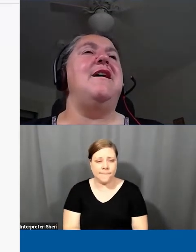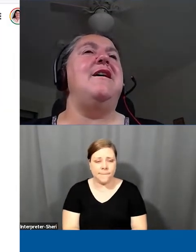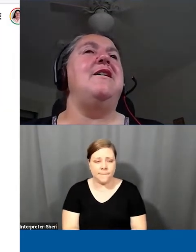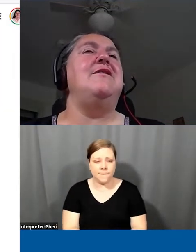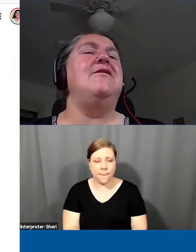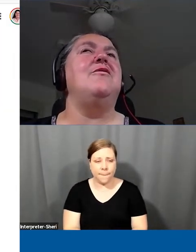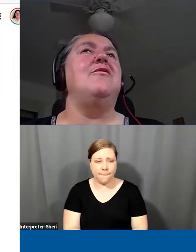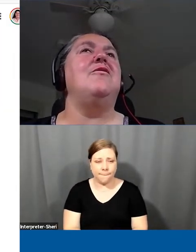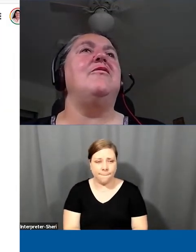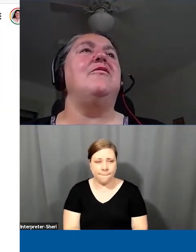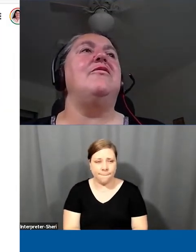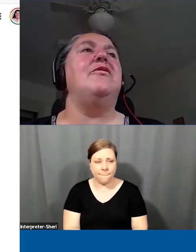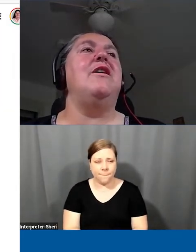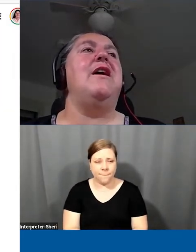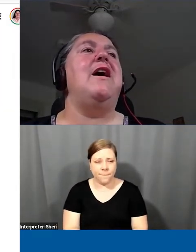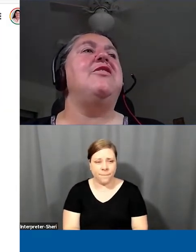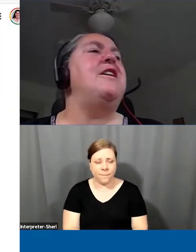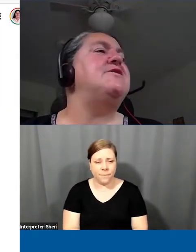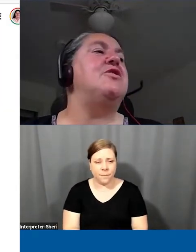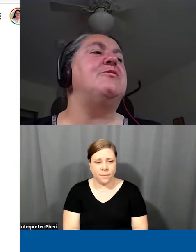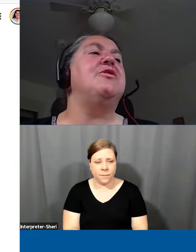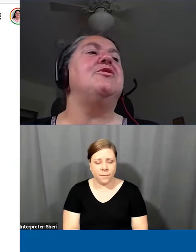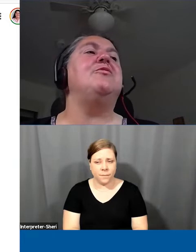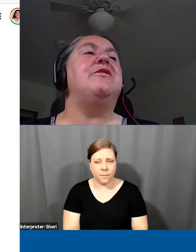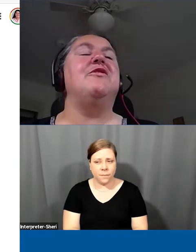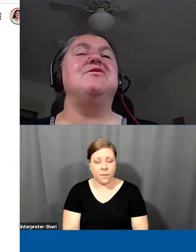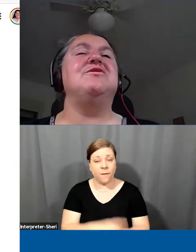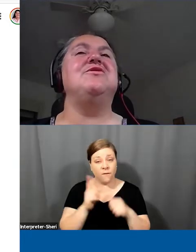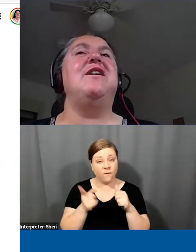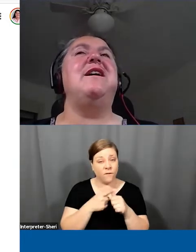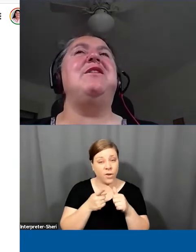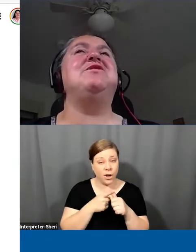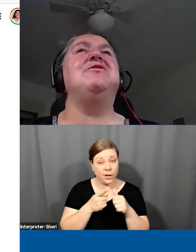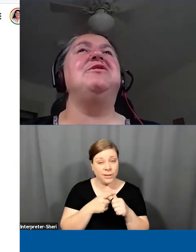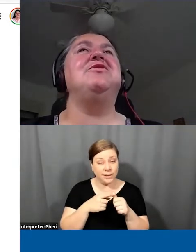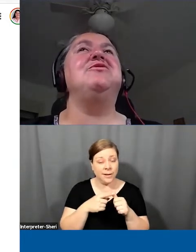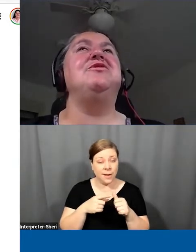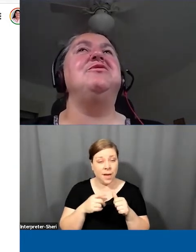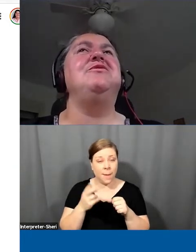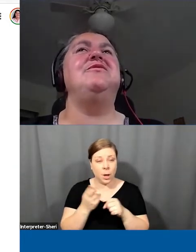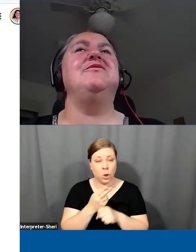And I thought I'd start with a good one first. So I am actually going to go to...